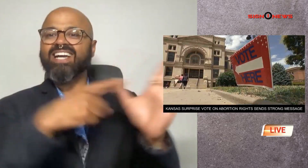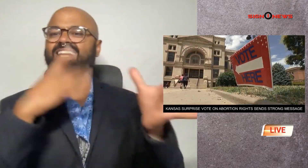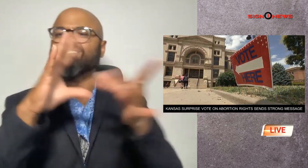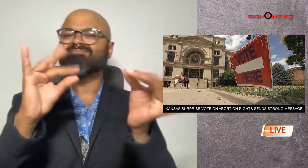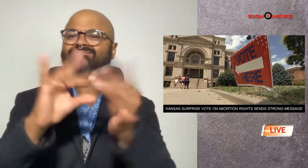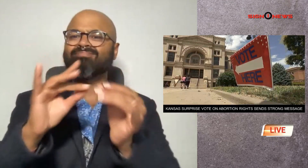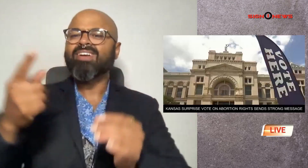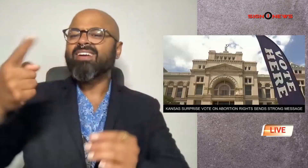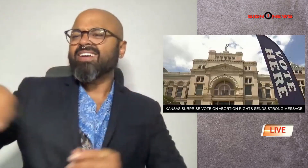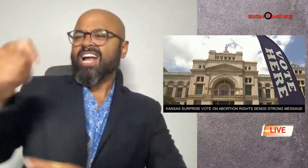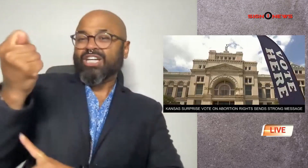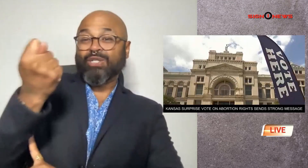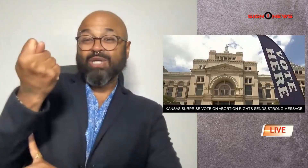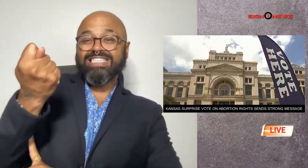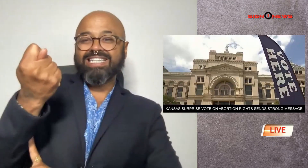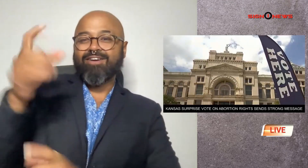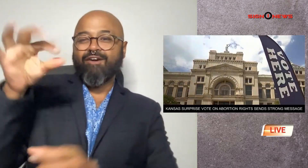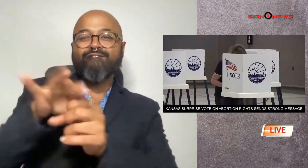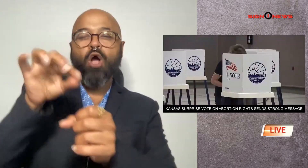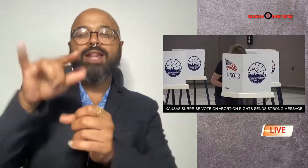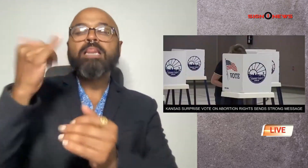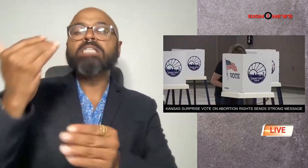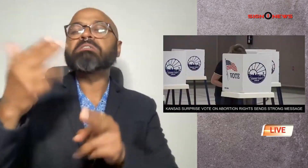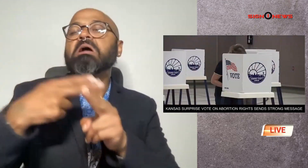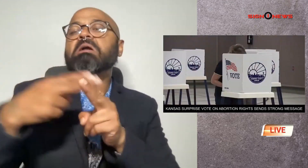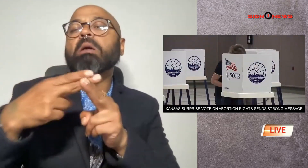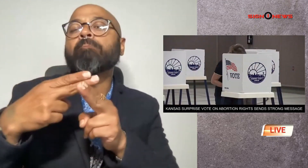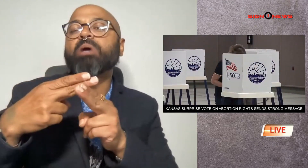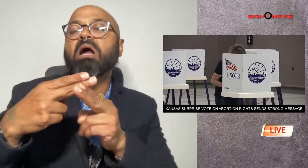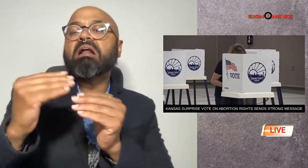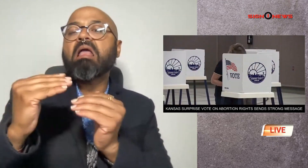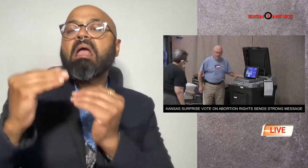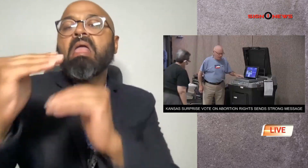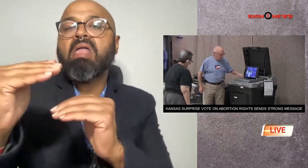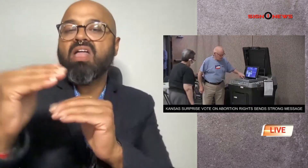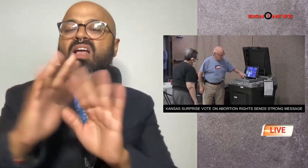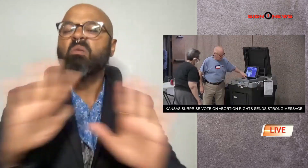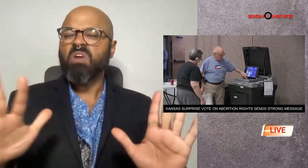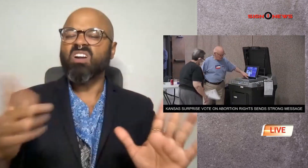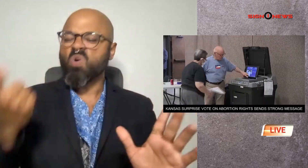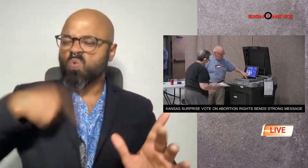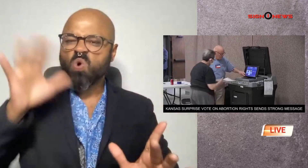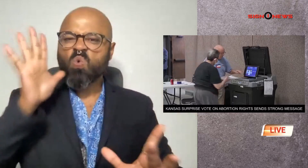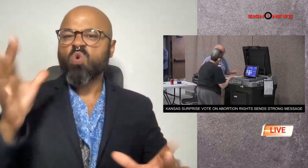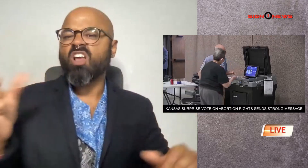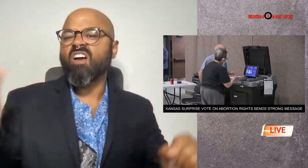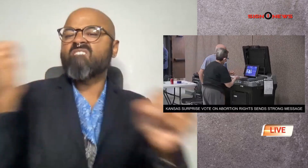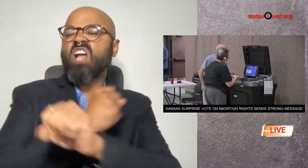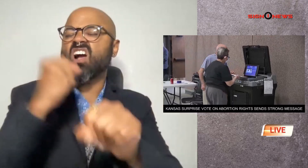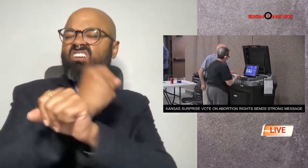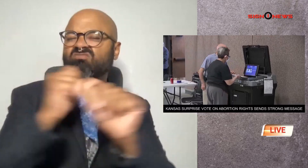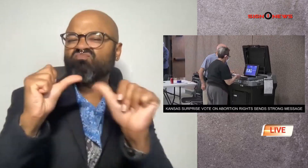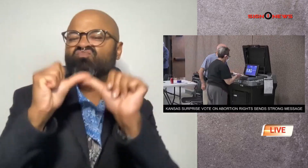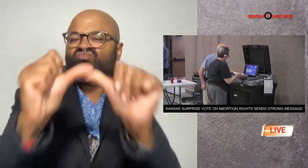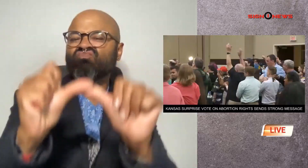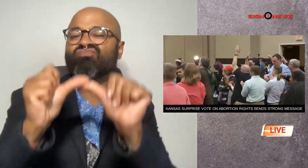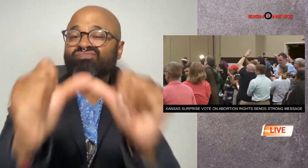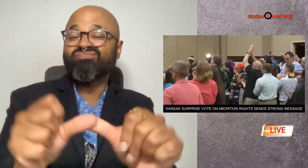antiabortion activists in the state say Tuesday's vote is a temporary setback and they say